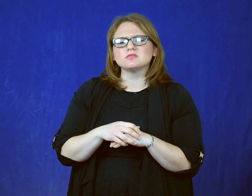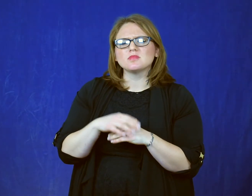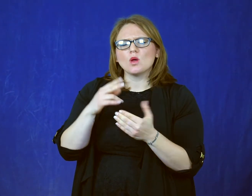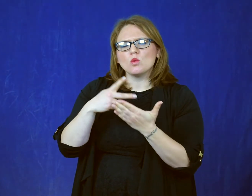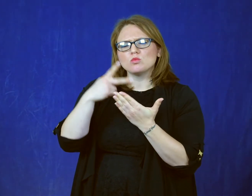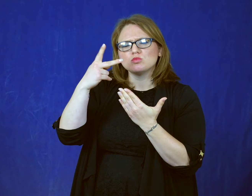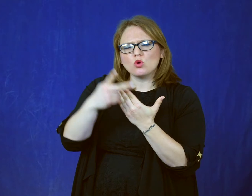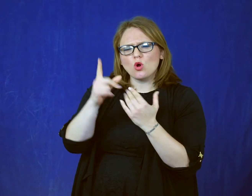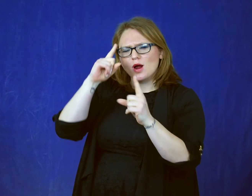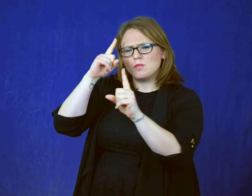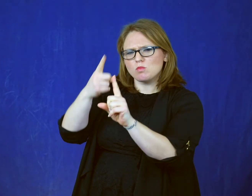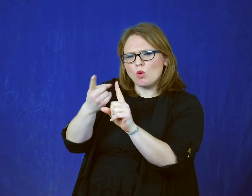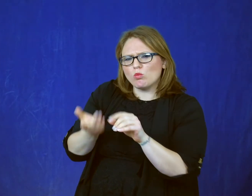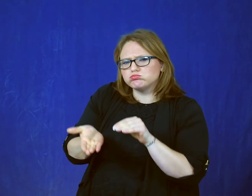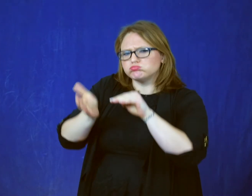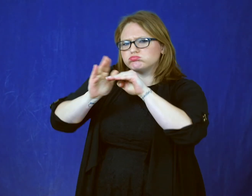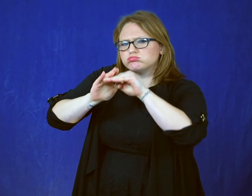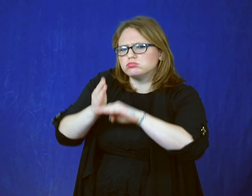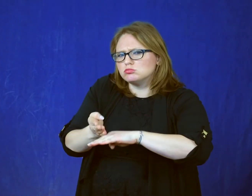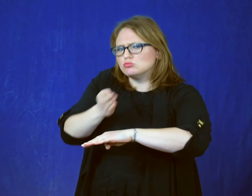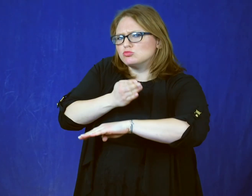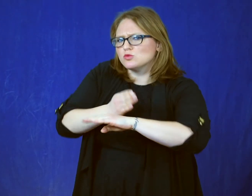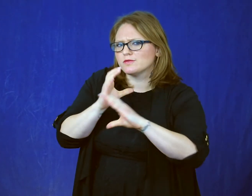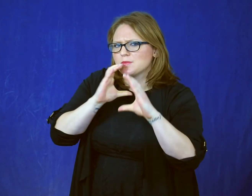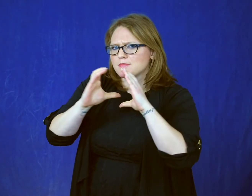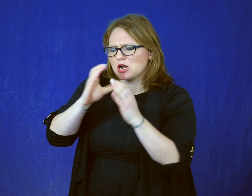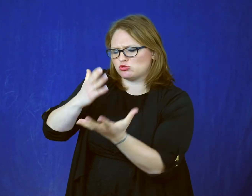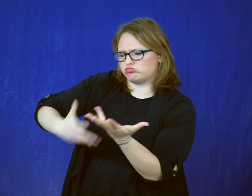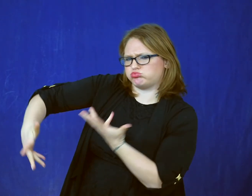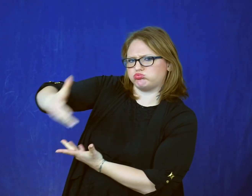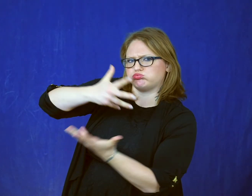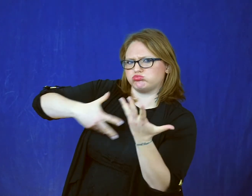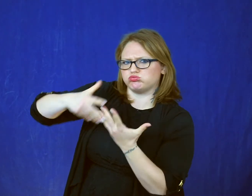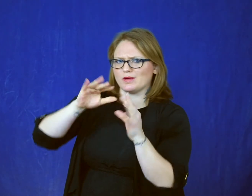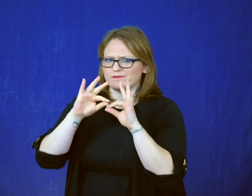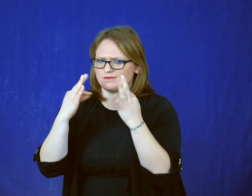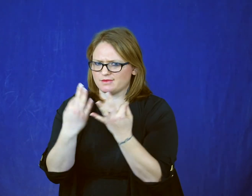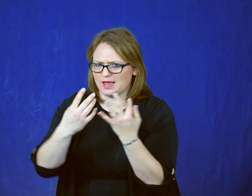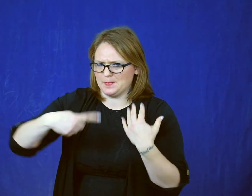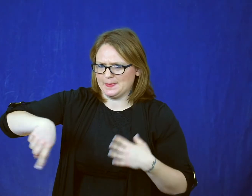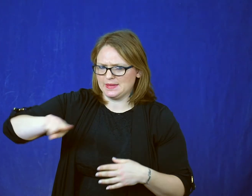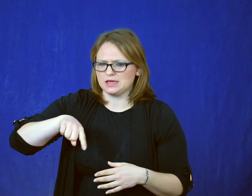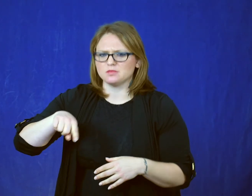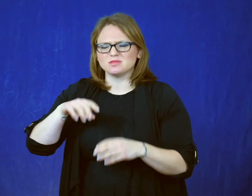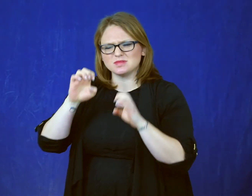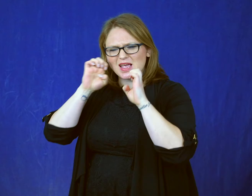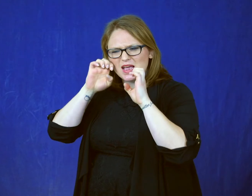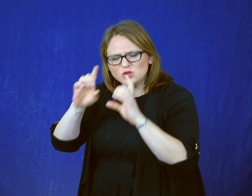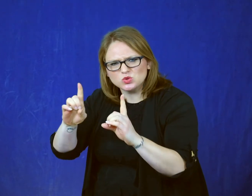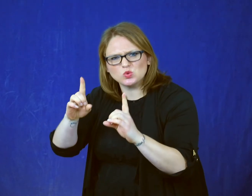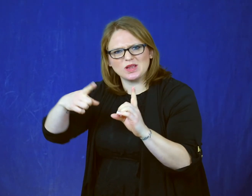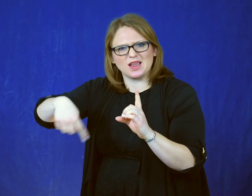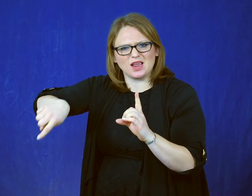The goal of the program is to increase communication within the family and educate parents on the